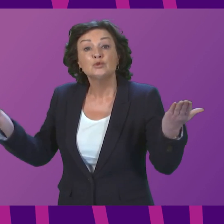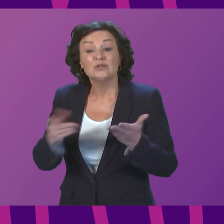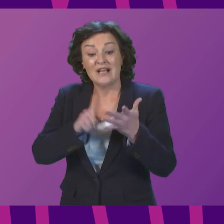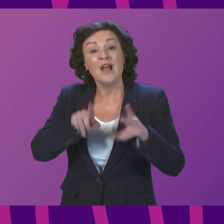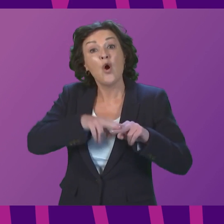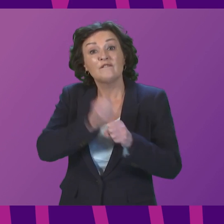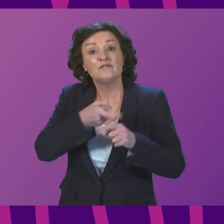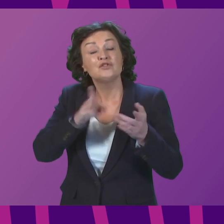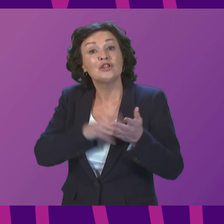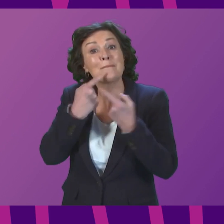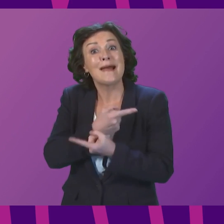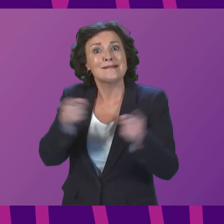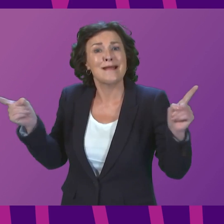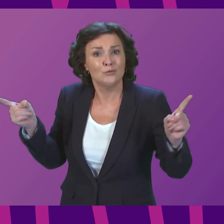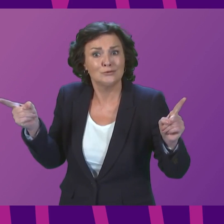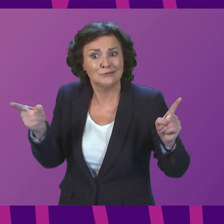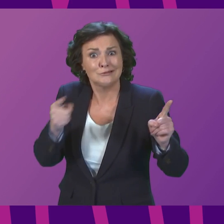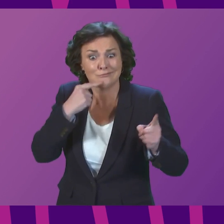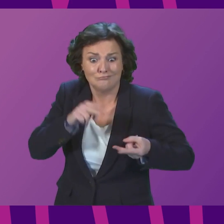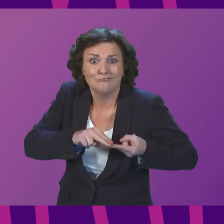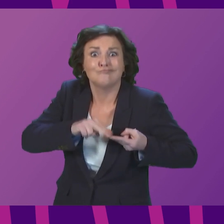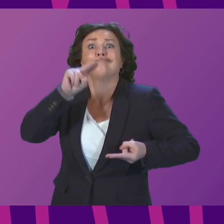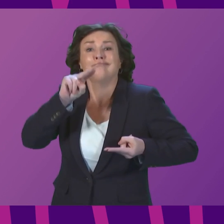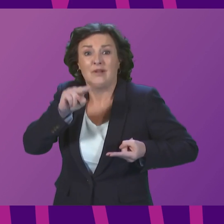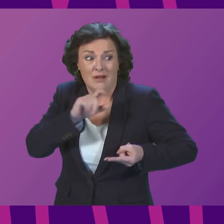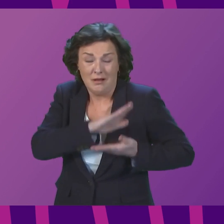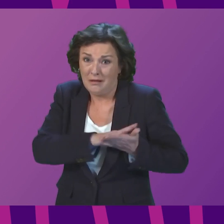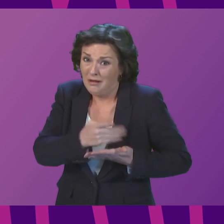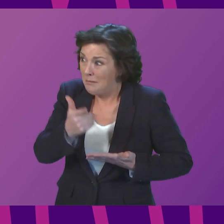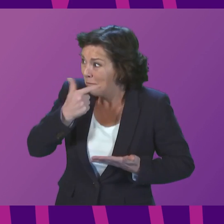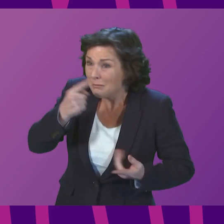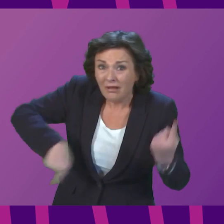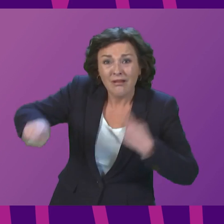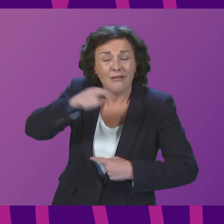increase that will cause pain and distress to hundreds of thousands of people across our country.